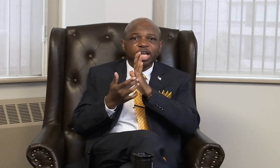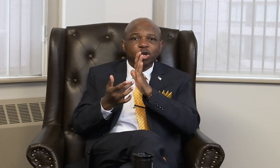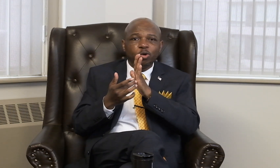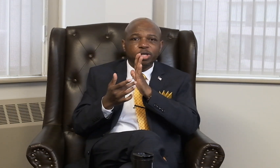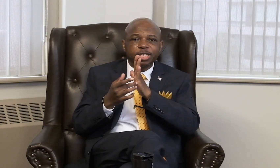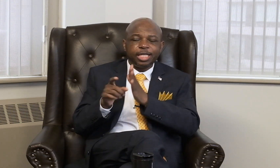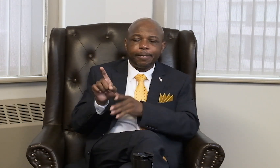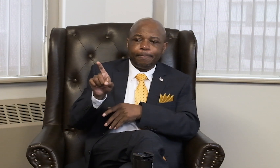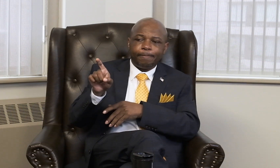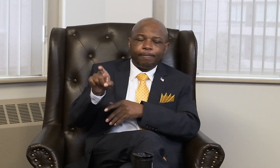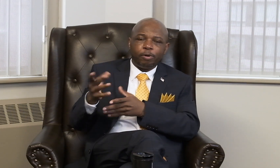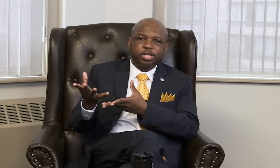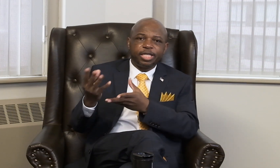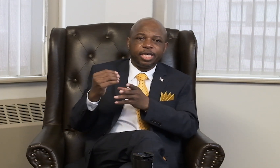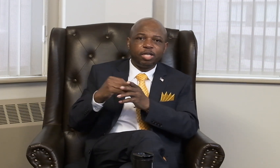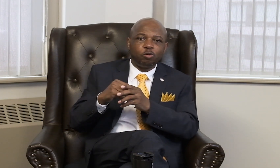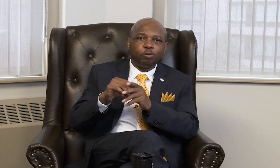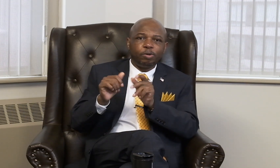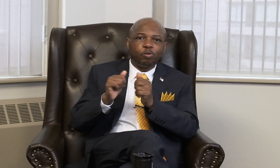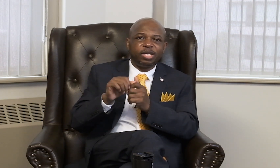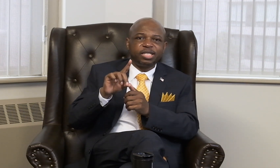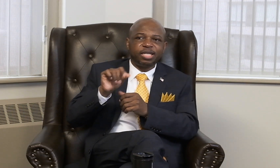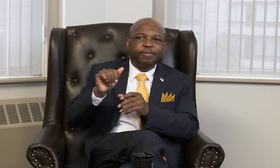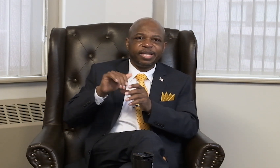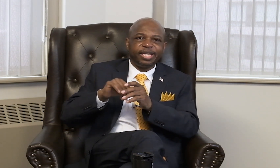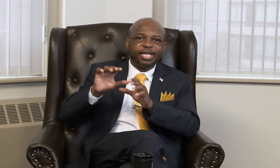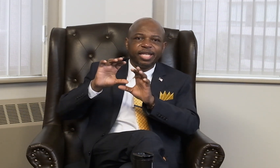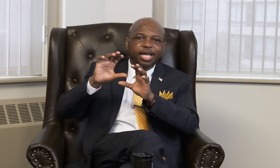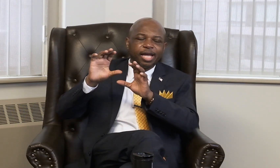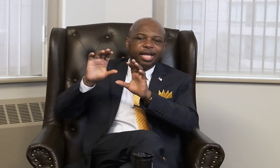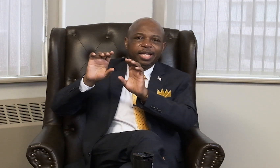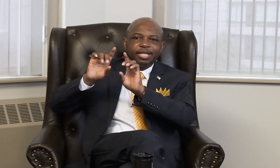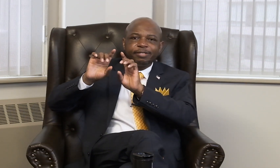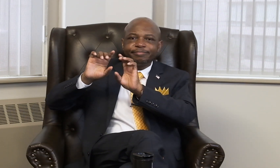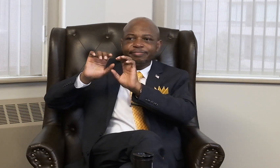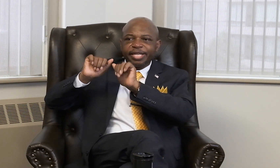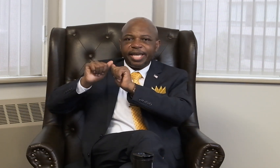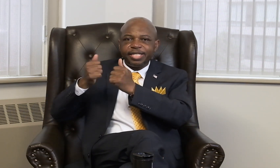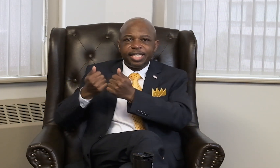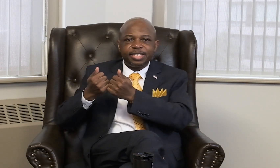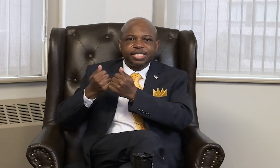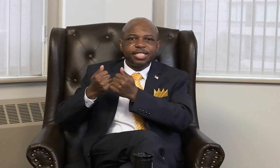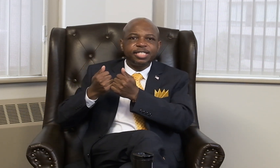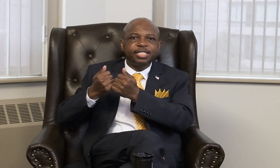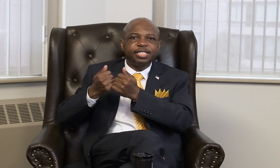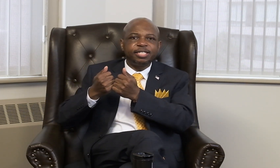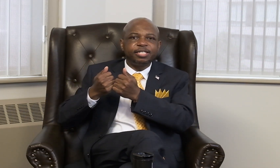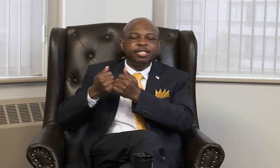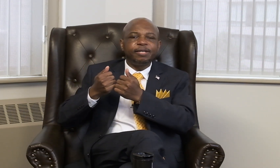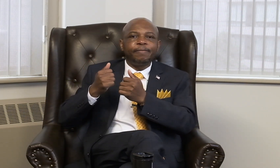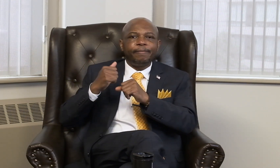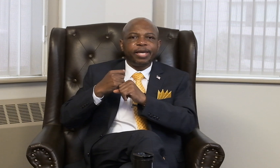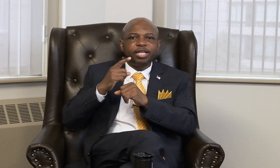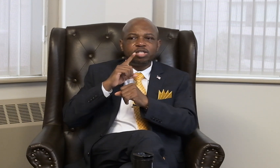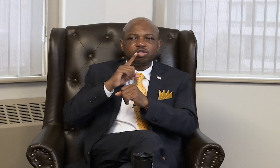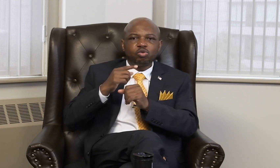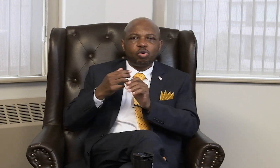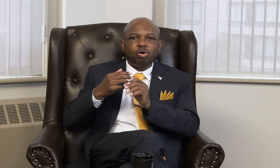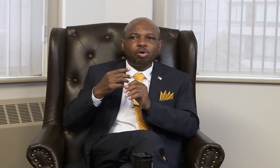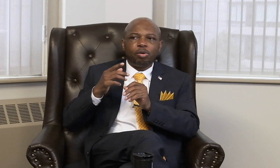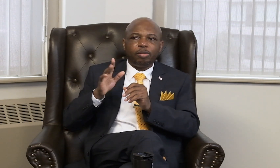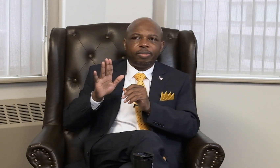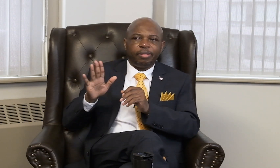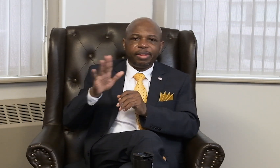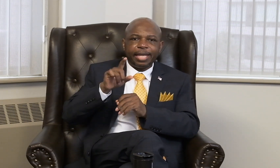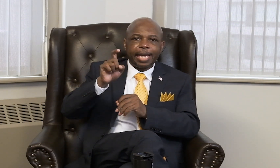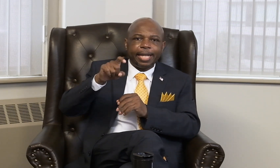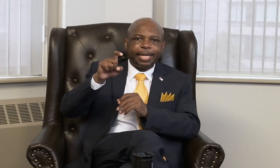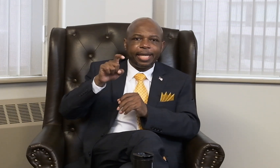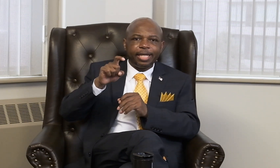new technologies which must include people with disabilities at the table to ensure that their